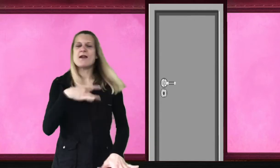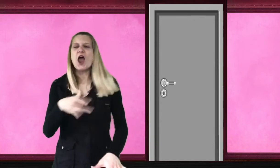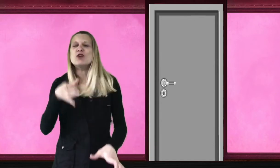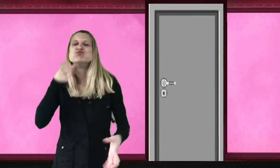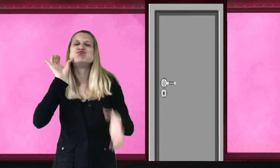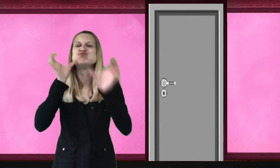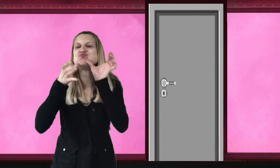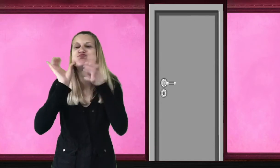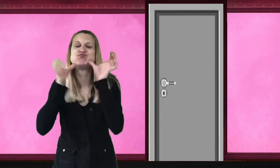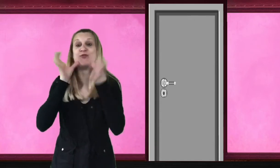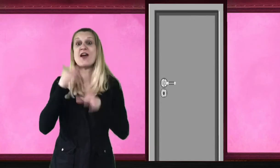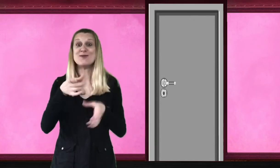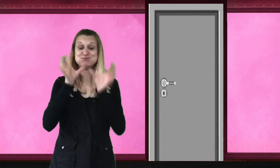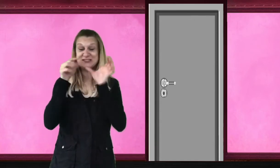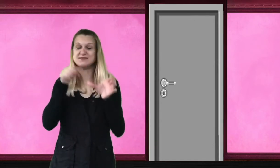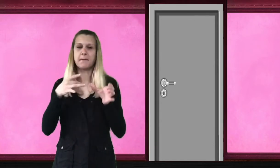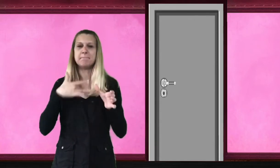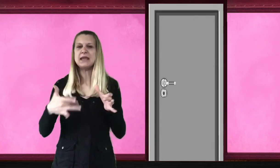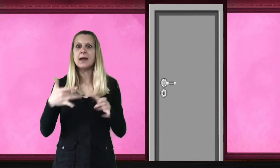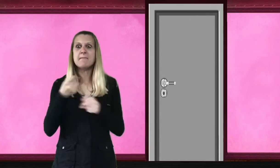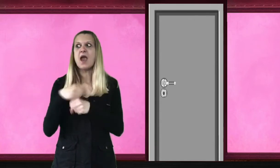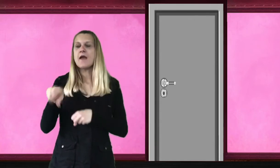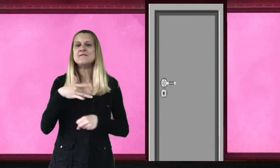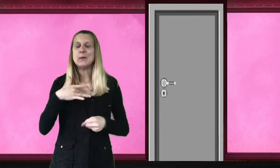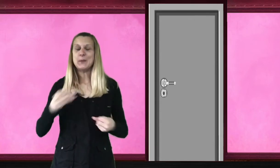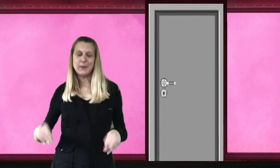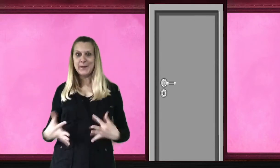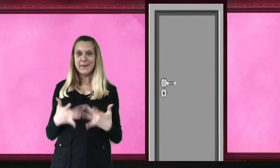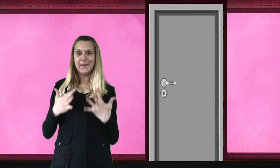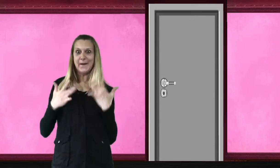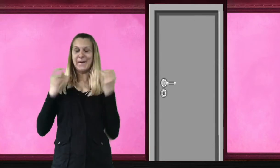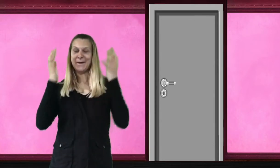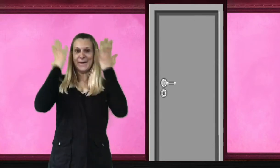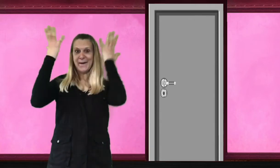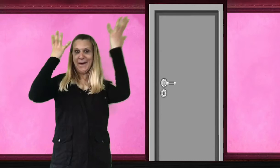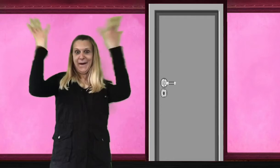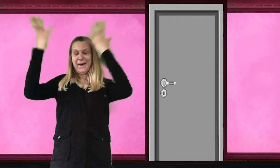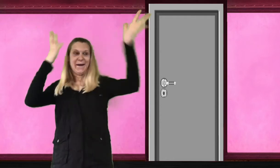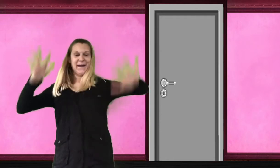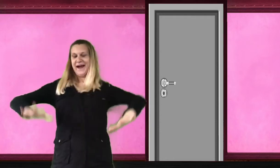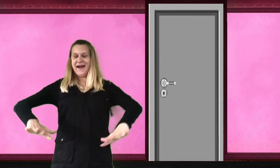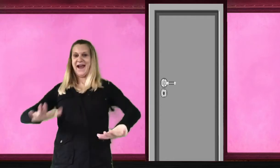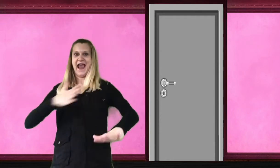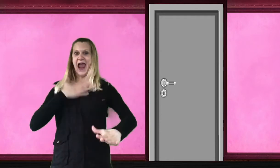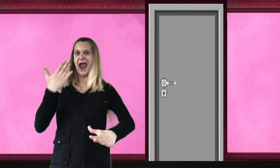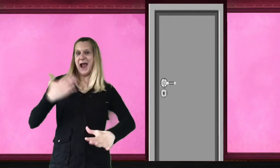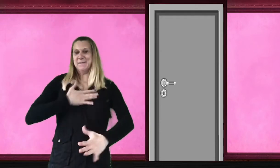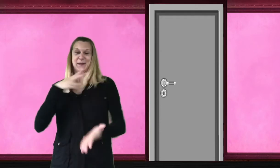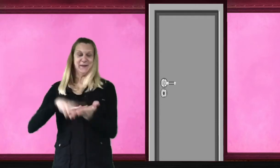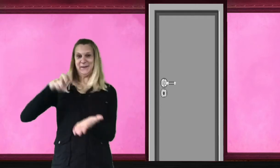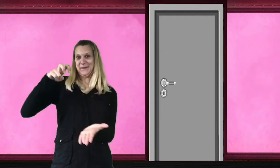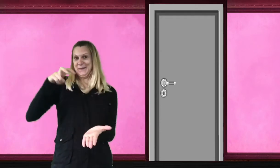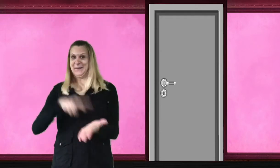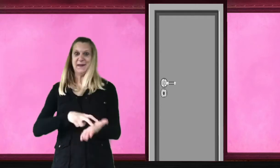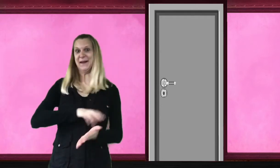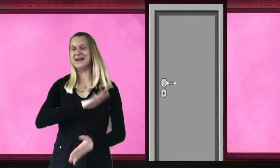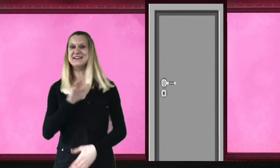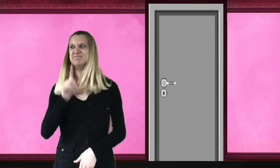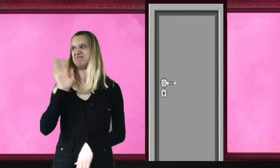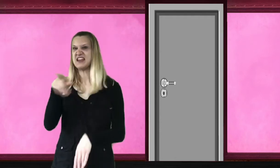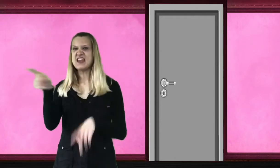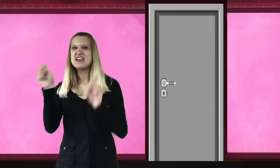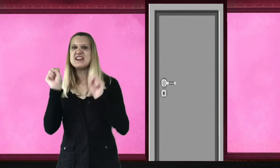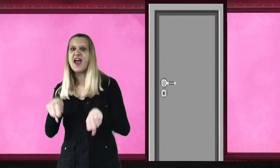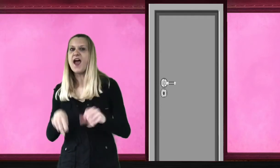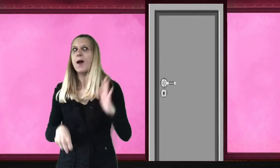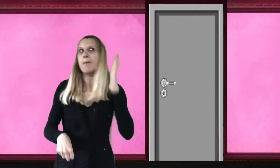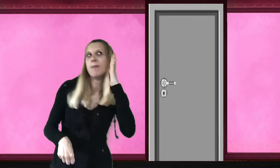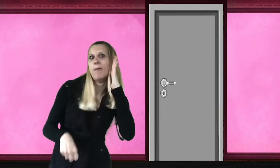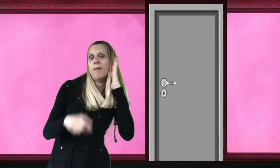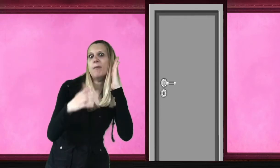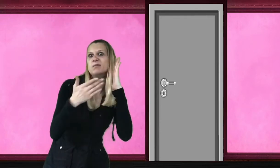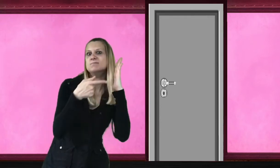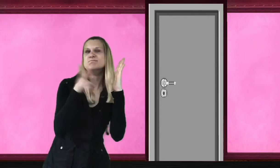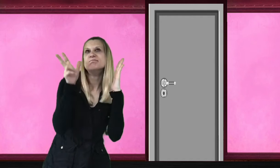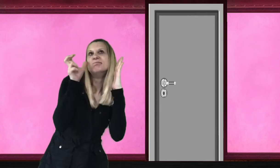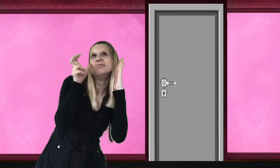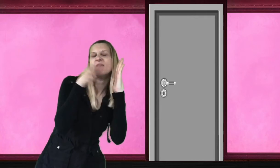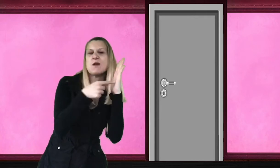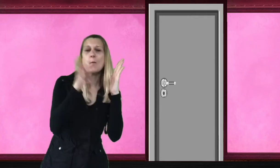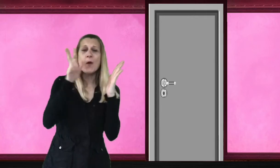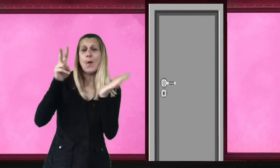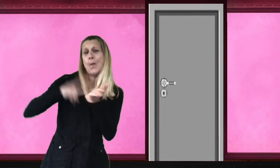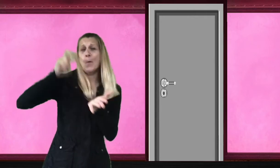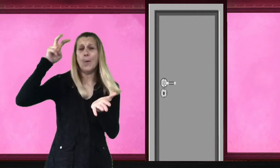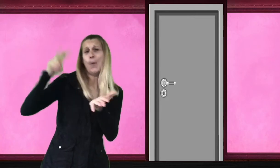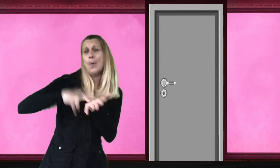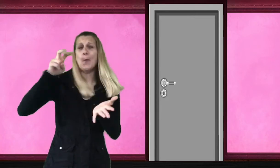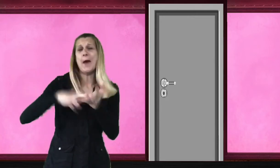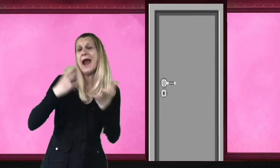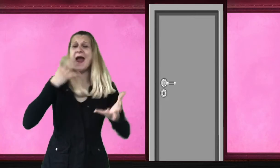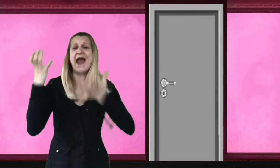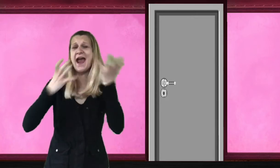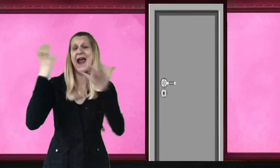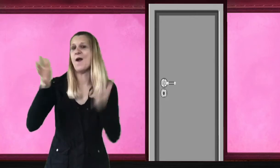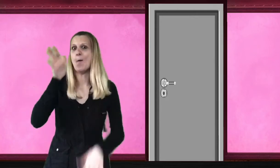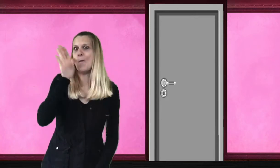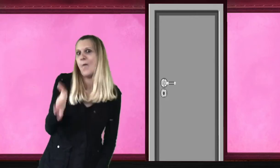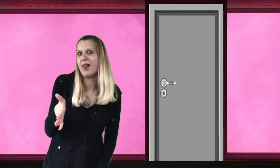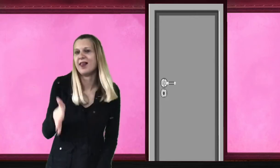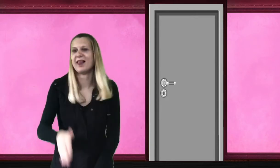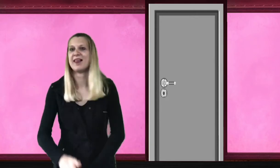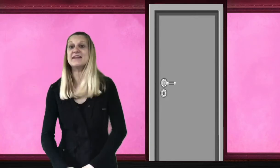It makes them giddy. Listen! You can hear them in there now, whooping it up."